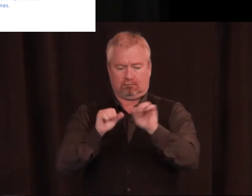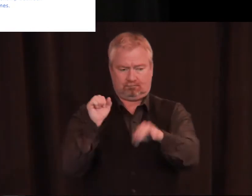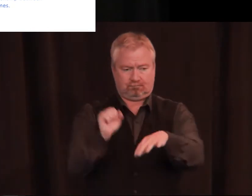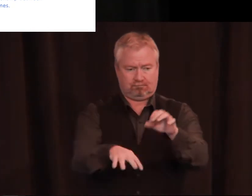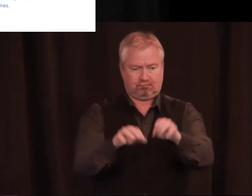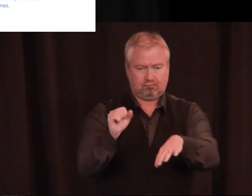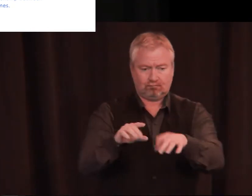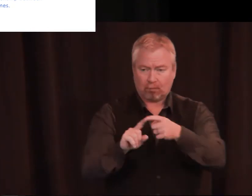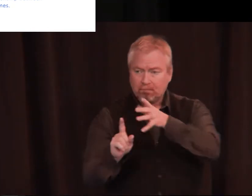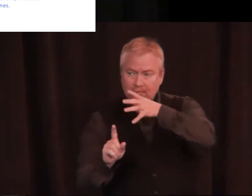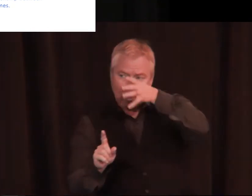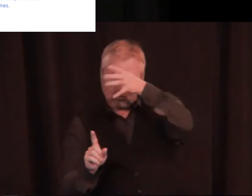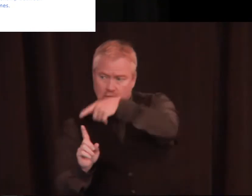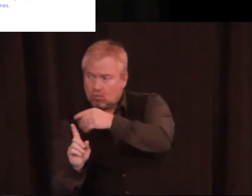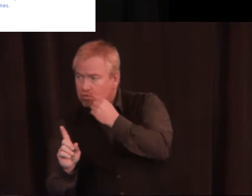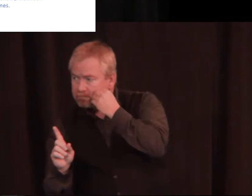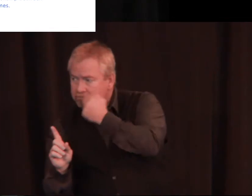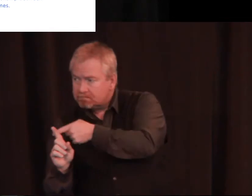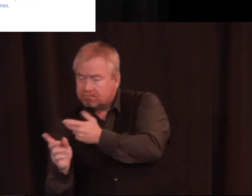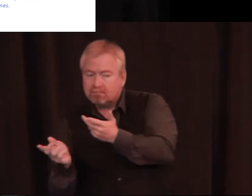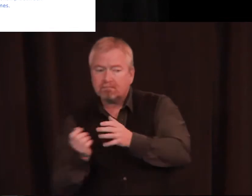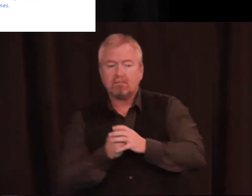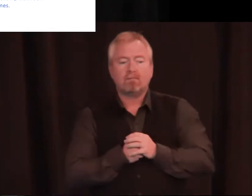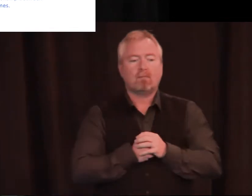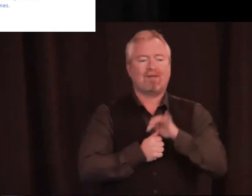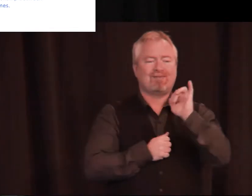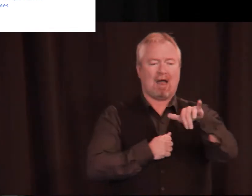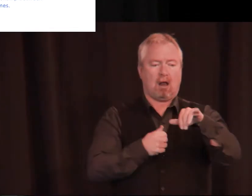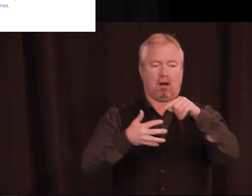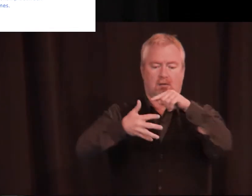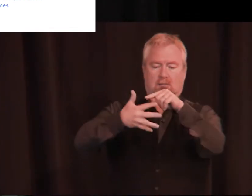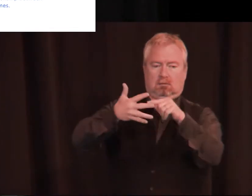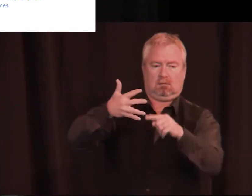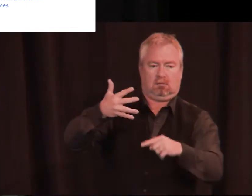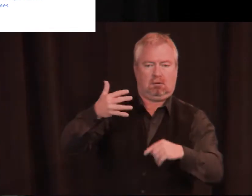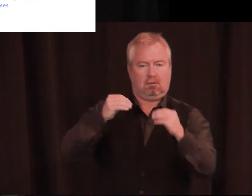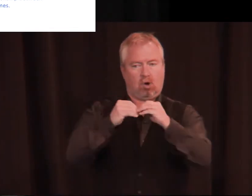And we consider these to be malleable factors, these factors in the middle are factors